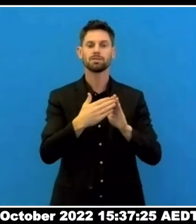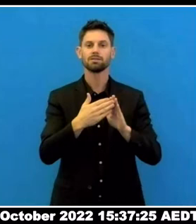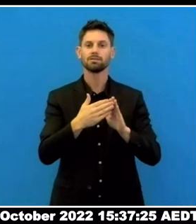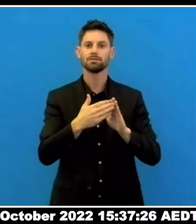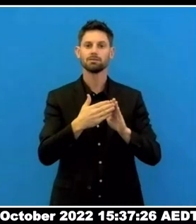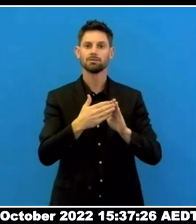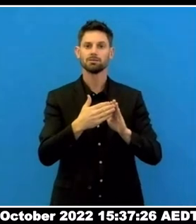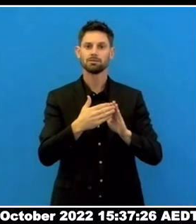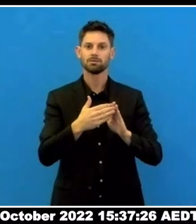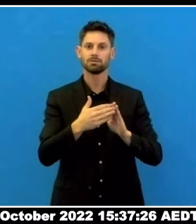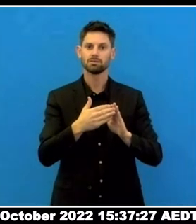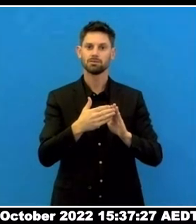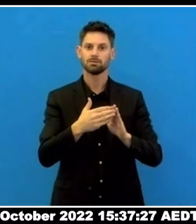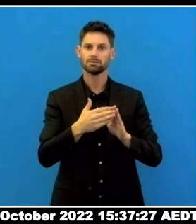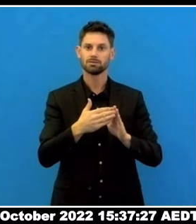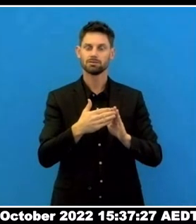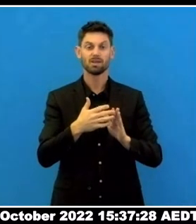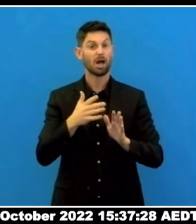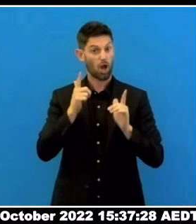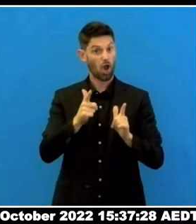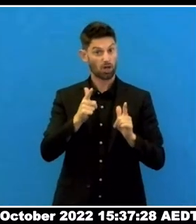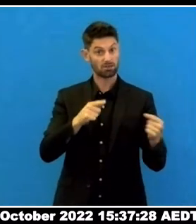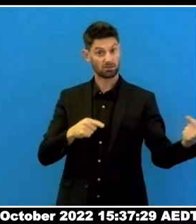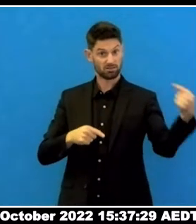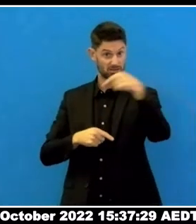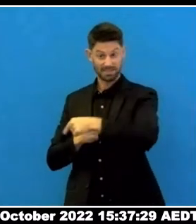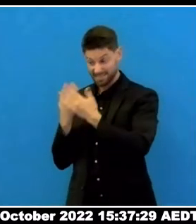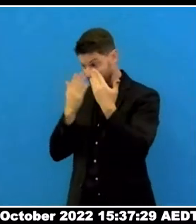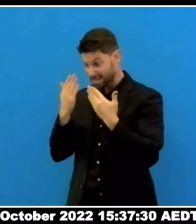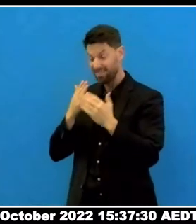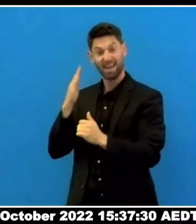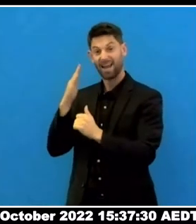that has been done, they never come back. So, this the region area that I'm living in